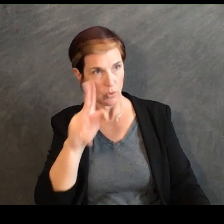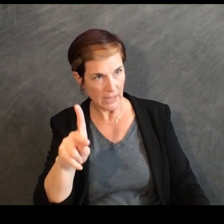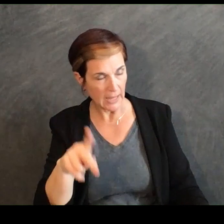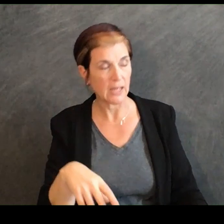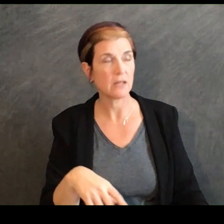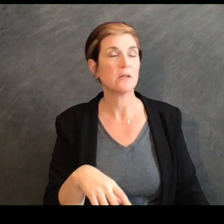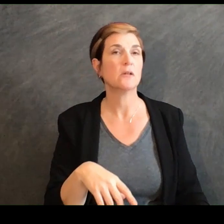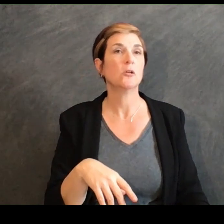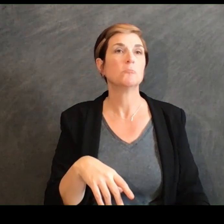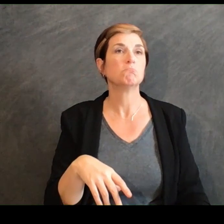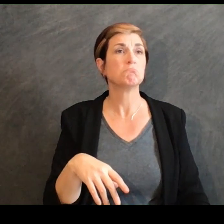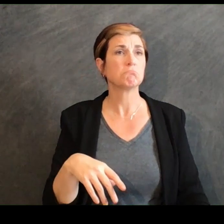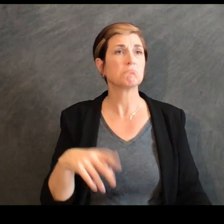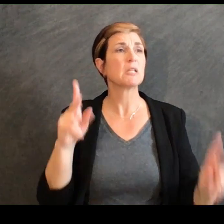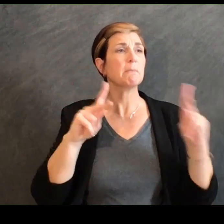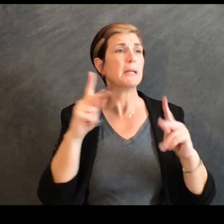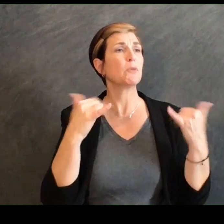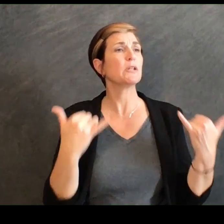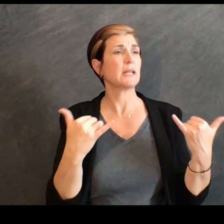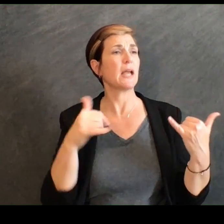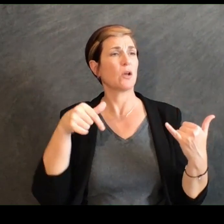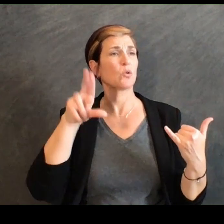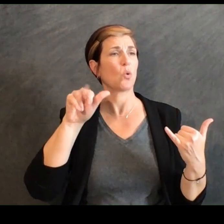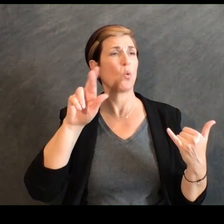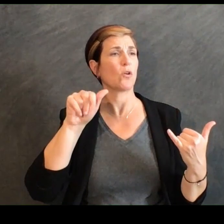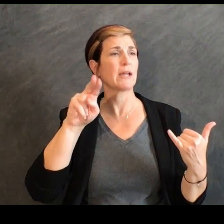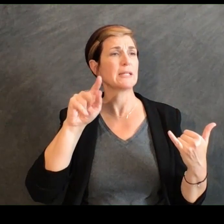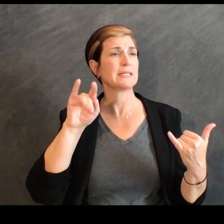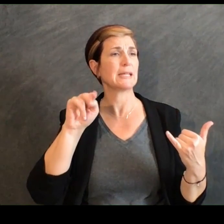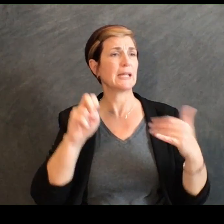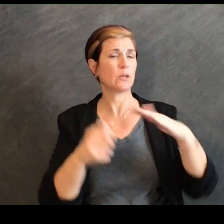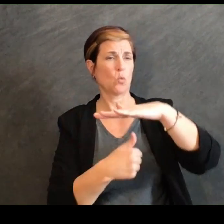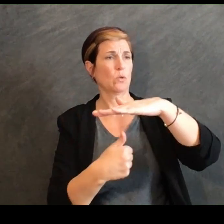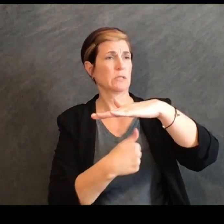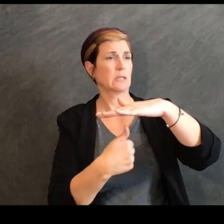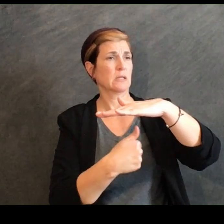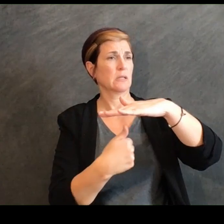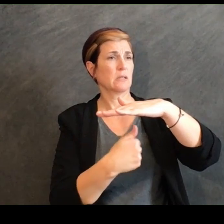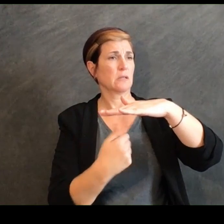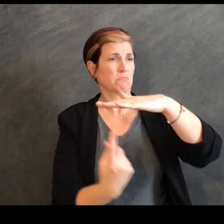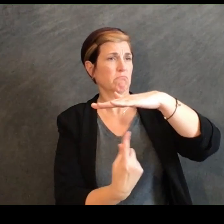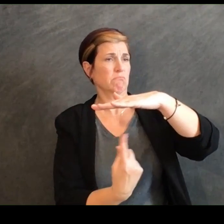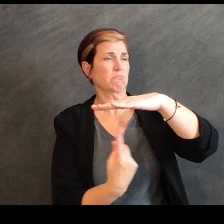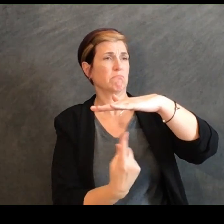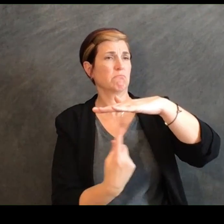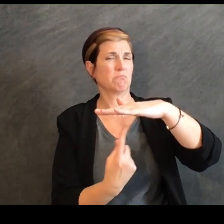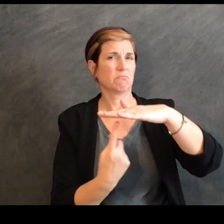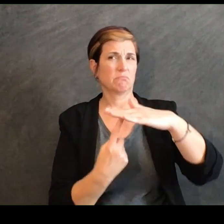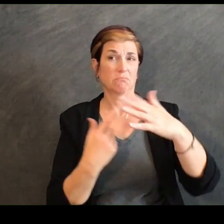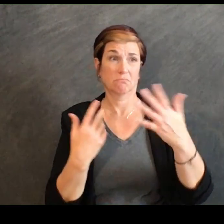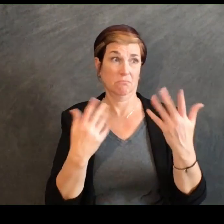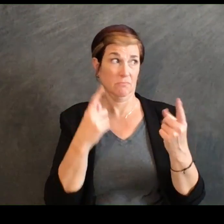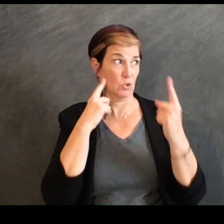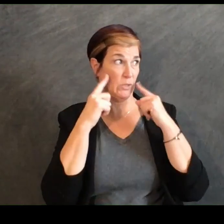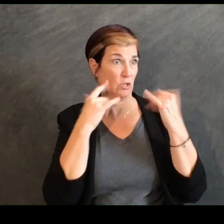people quarantined it was a big operation and worked out really you don't hear about it anymore it worked out really well you Mike you may even